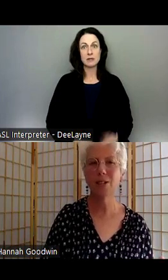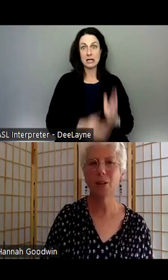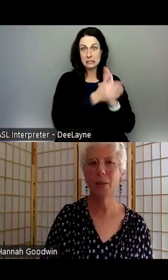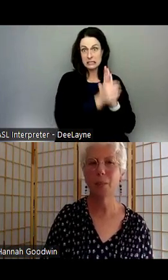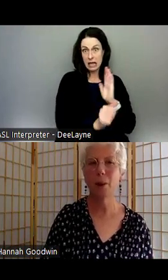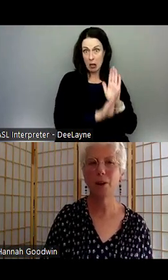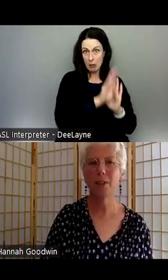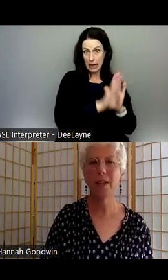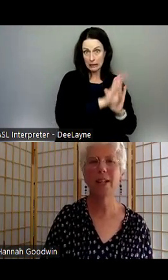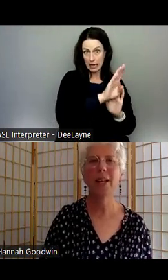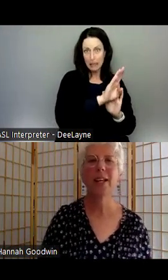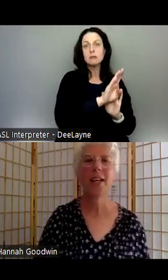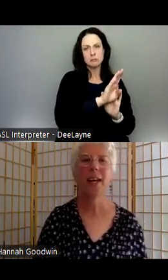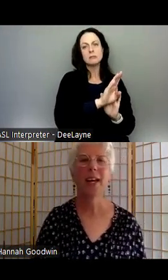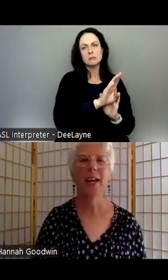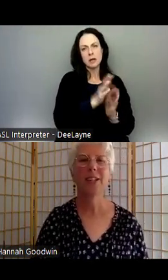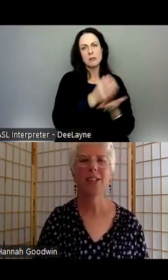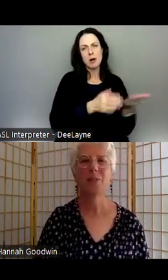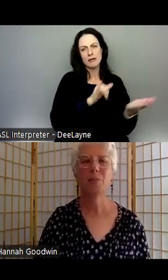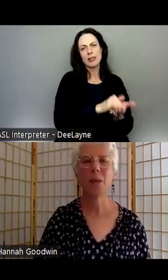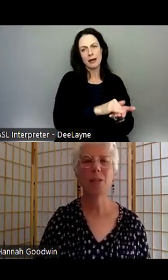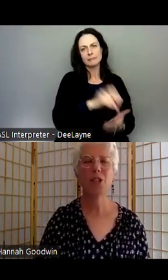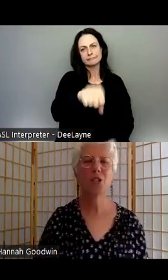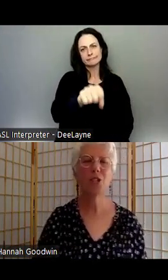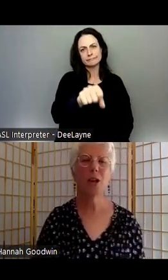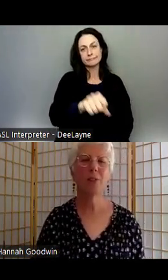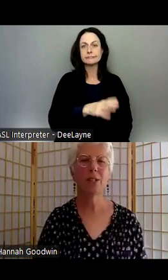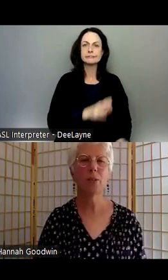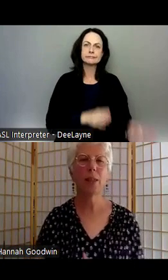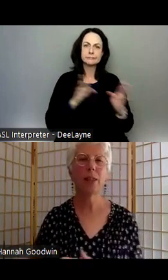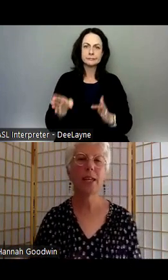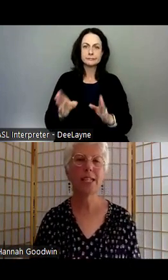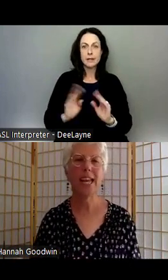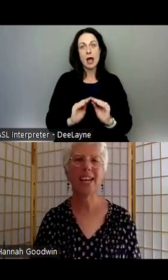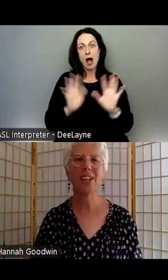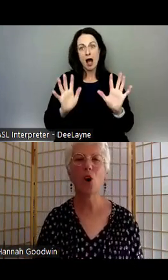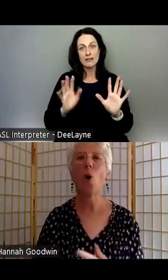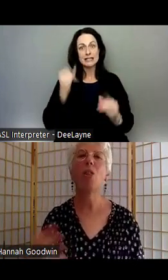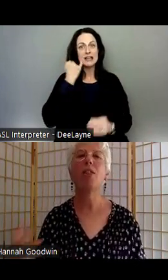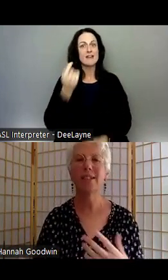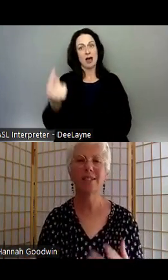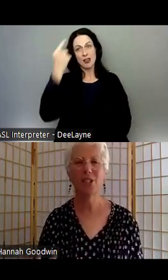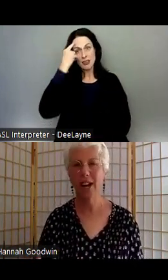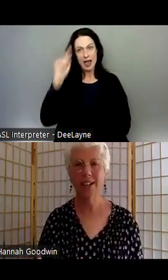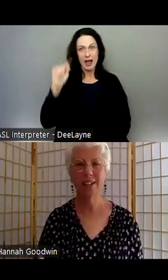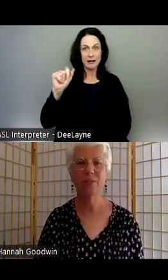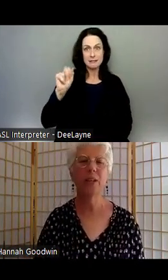that's gonna be a part of it. And maybe just as obvious with a think tank, the whole thing is interactive